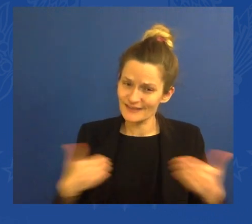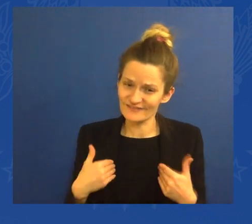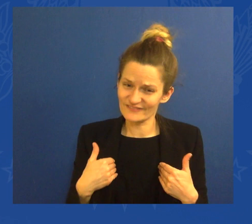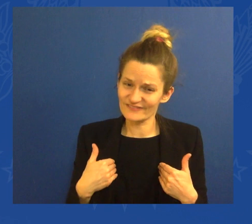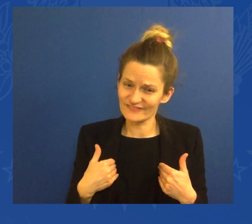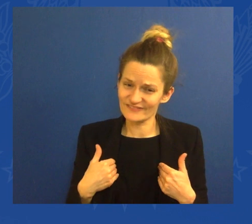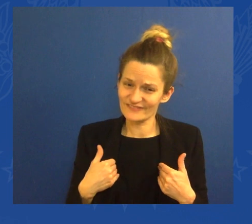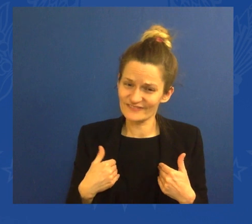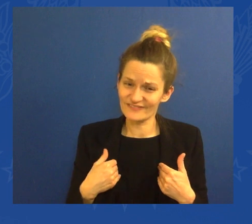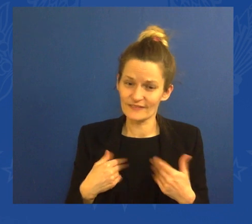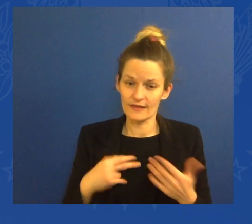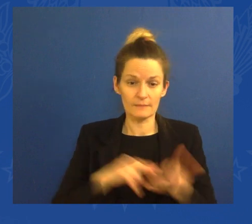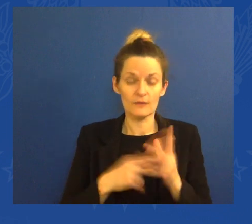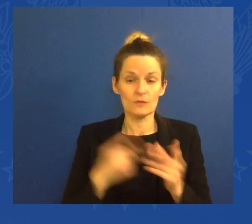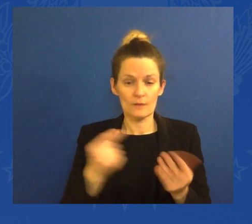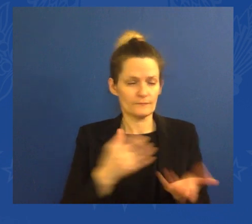Lower your cost, not your wages.